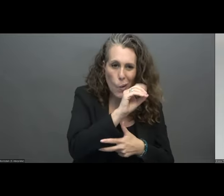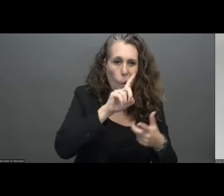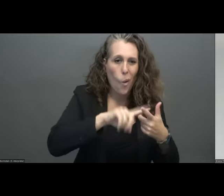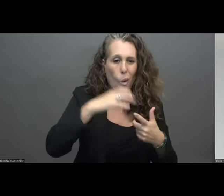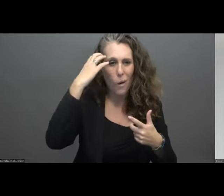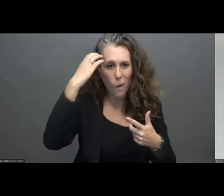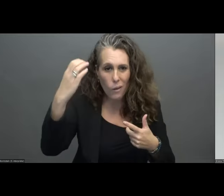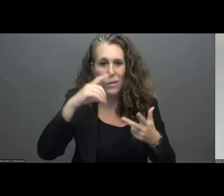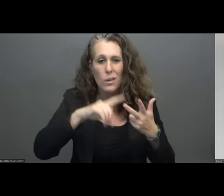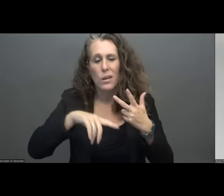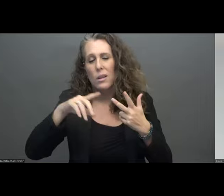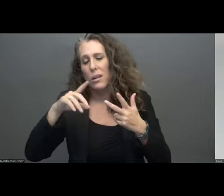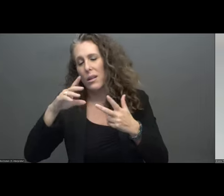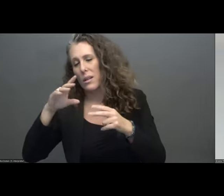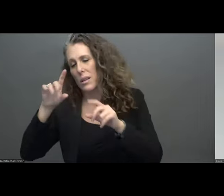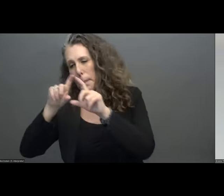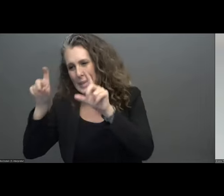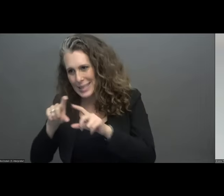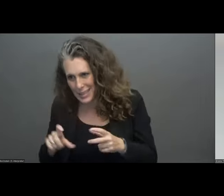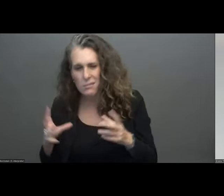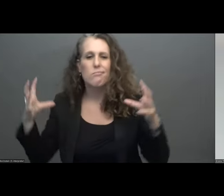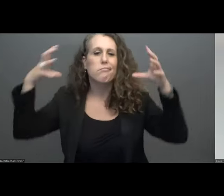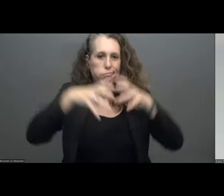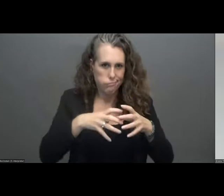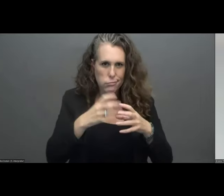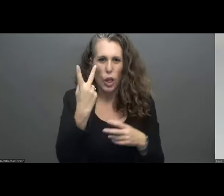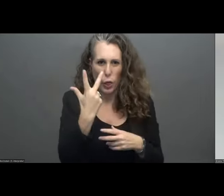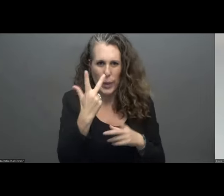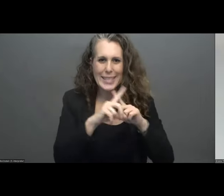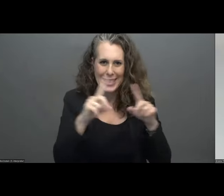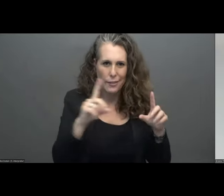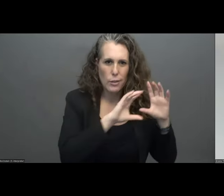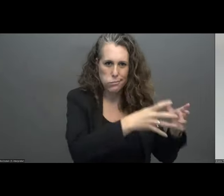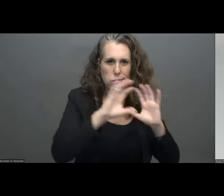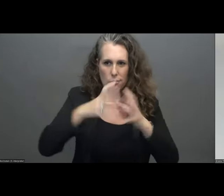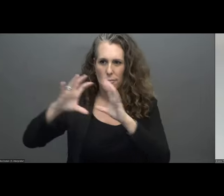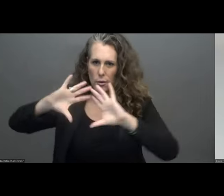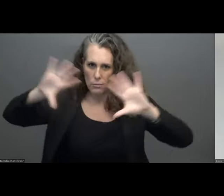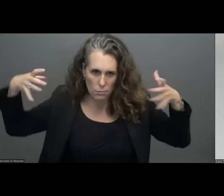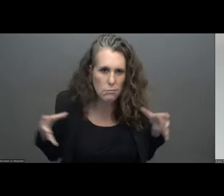16:07:43 to the new curator don't crew group of scientists at a humbling to examine aptitude